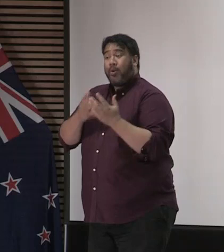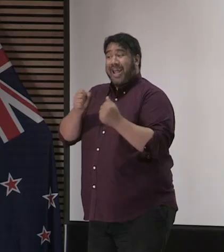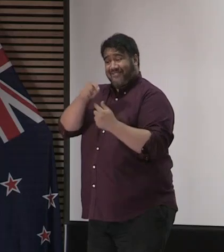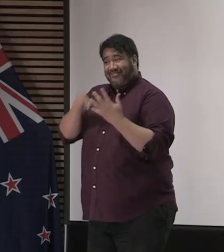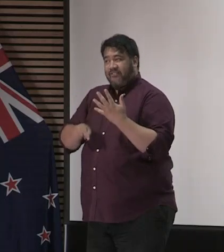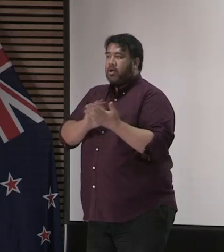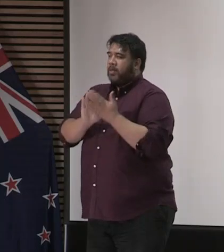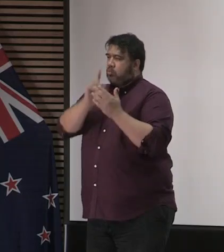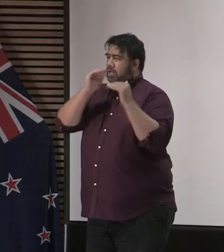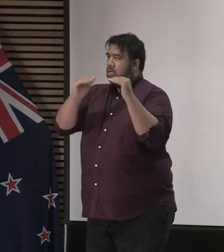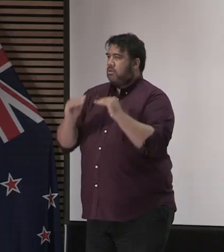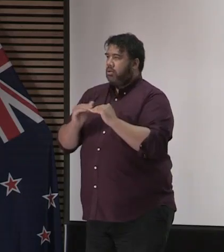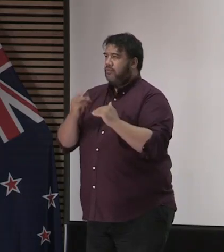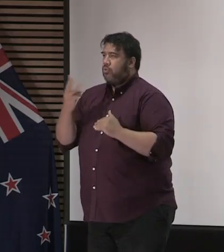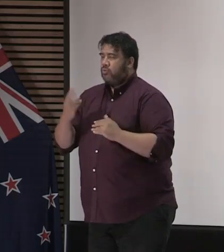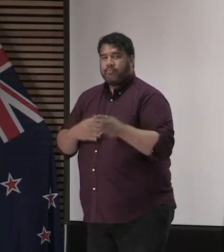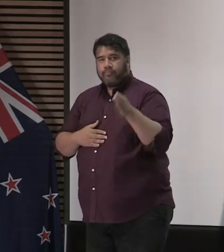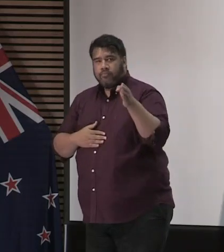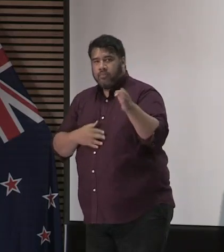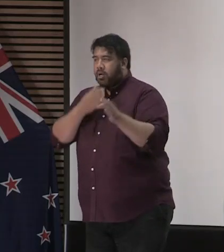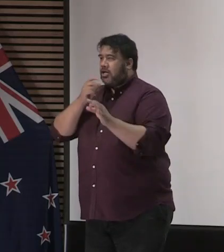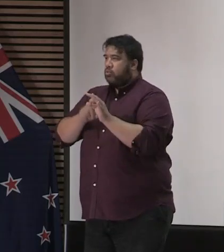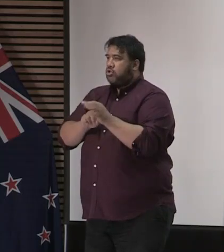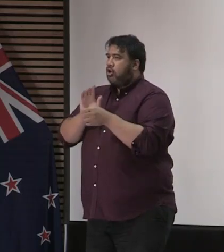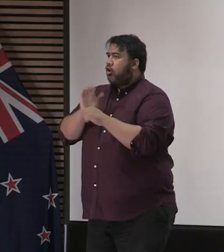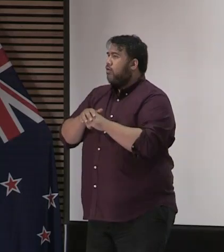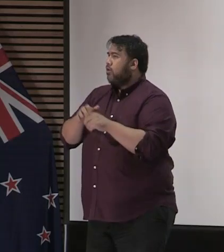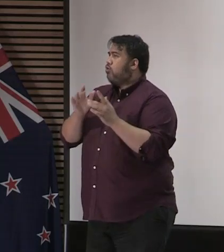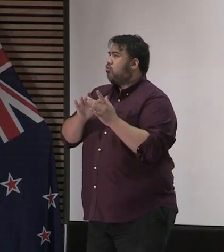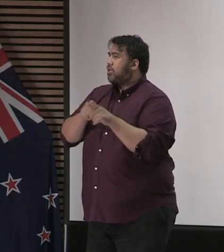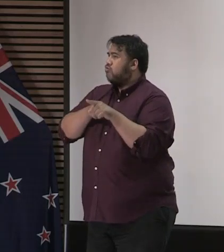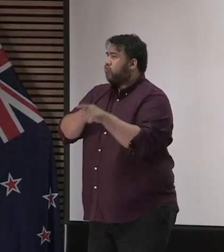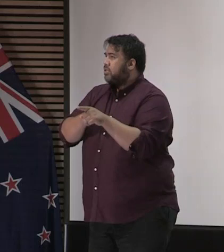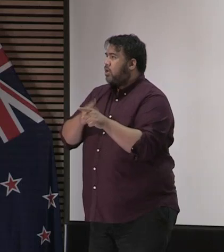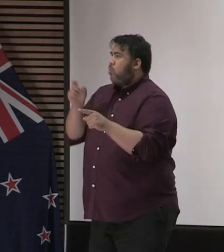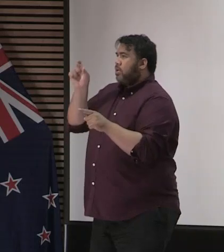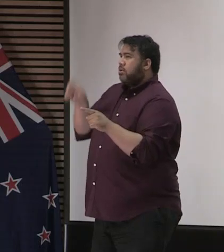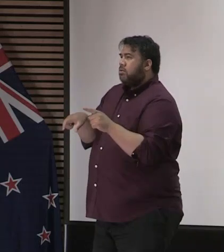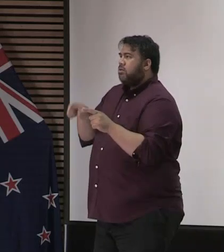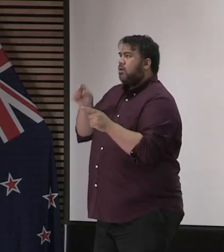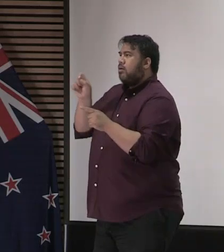testing under way and also